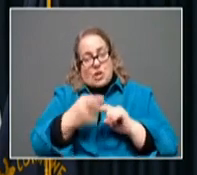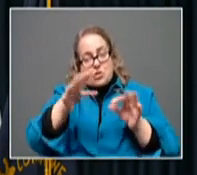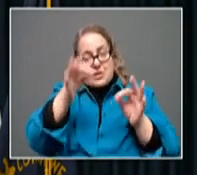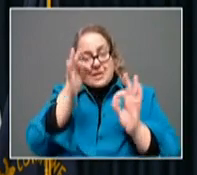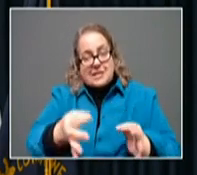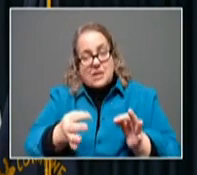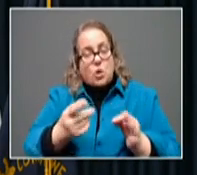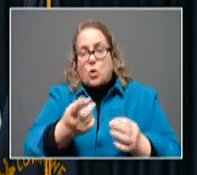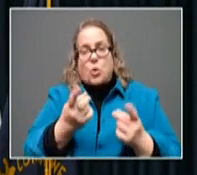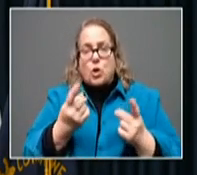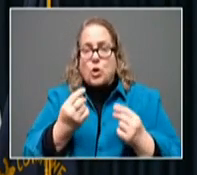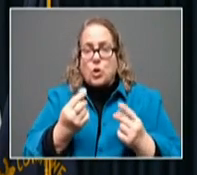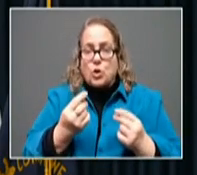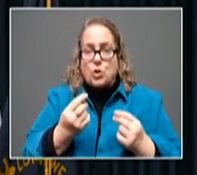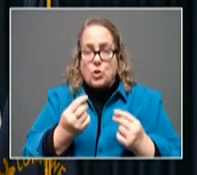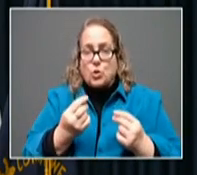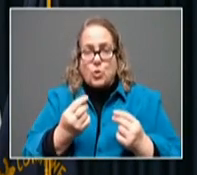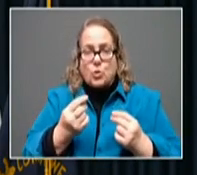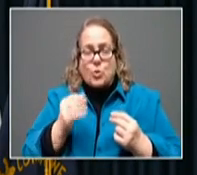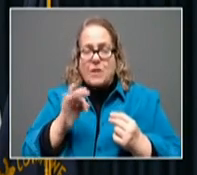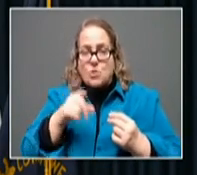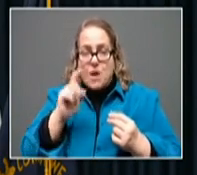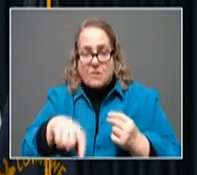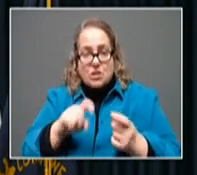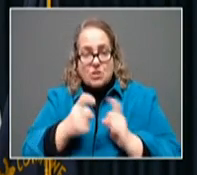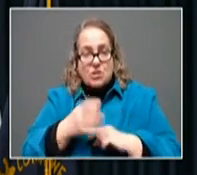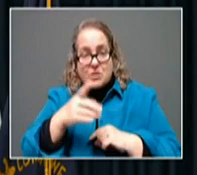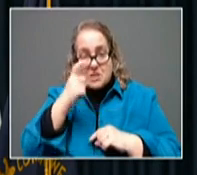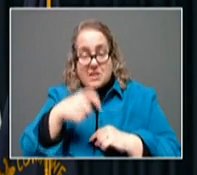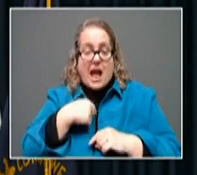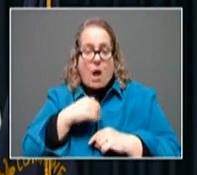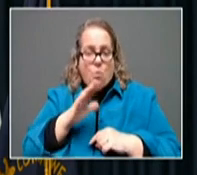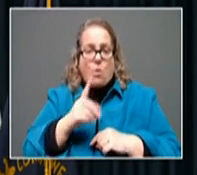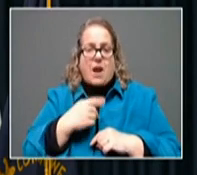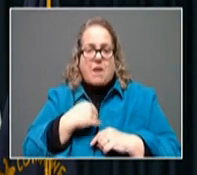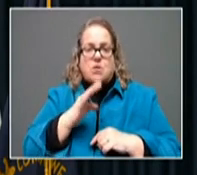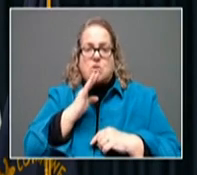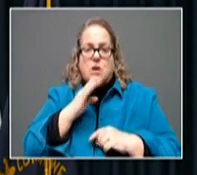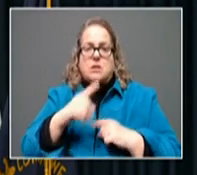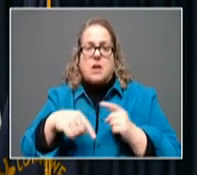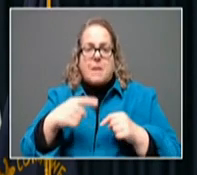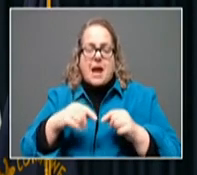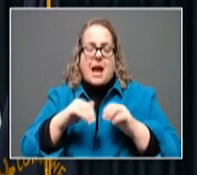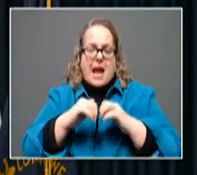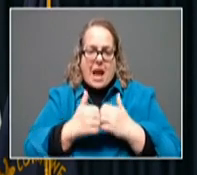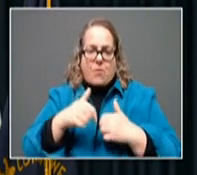Um and I really would have talked about how this was going to be a war. None of